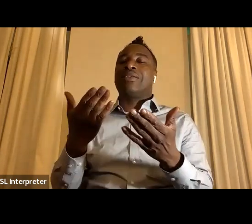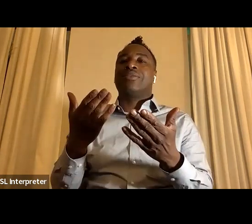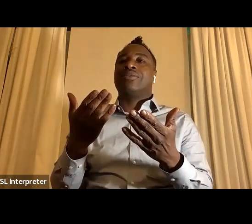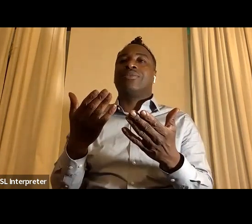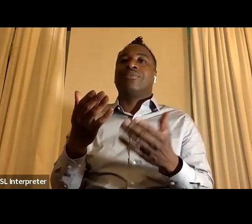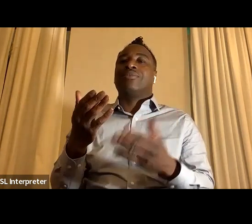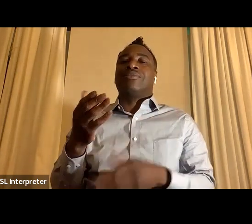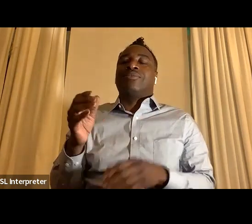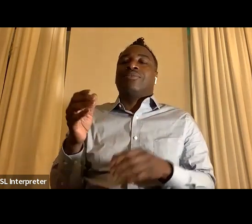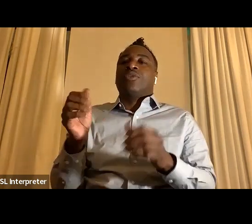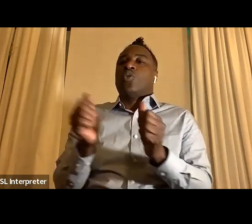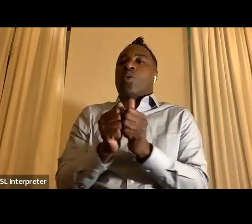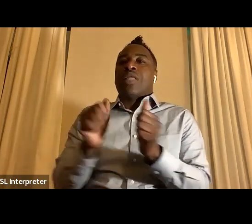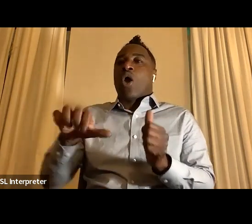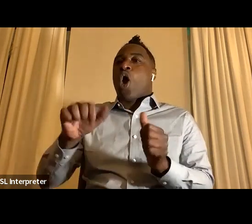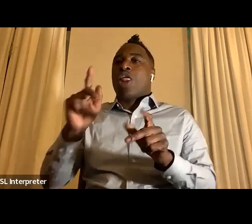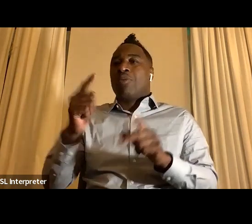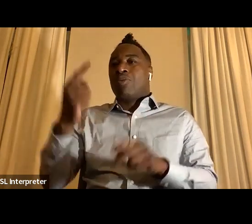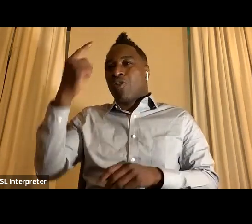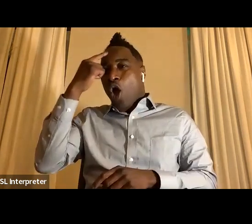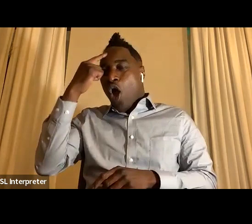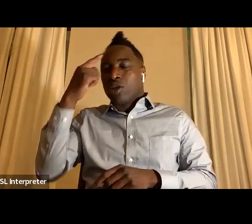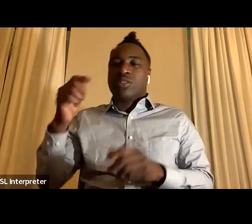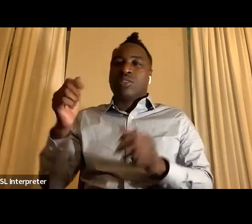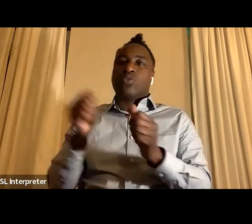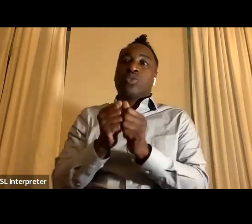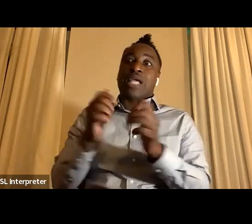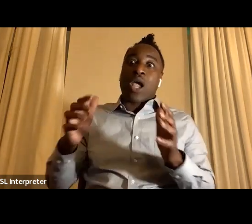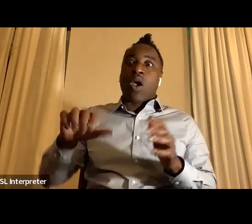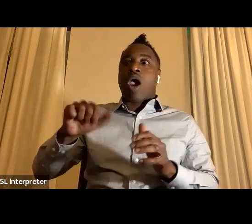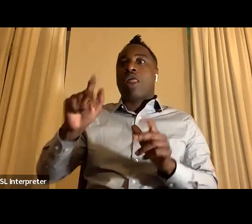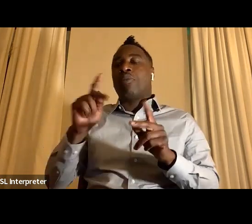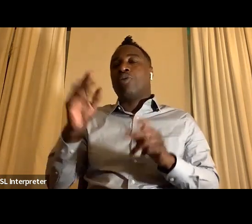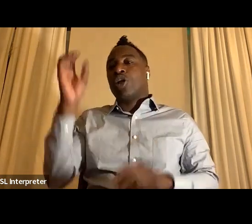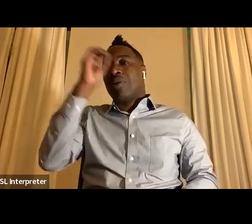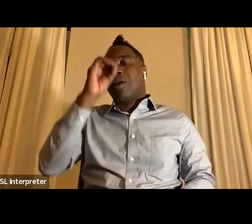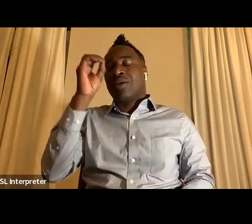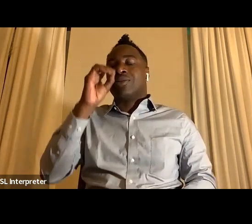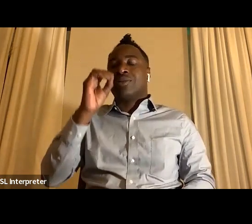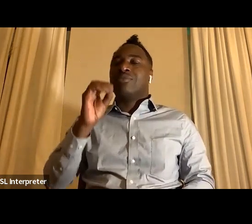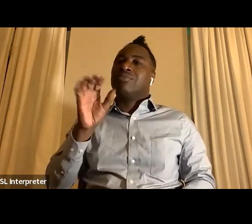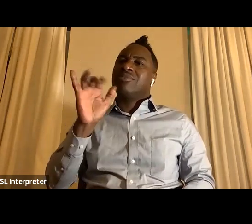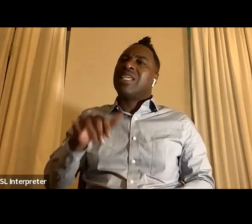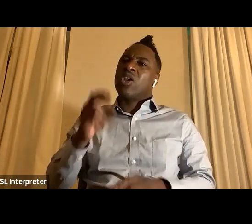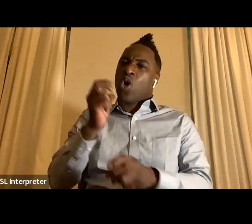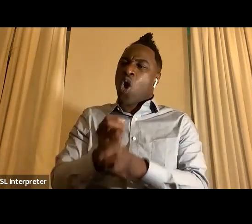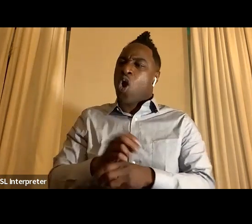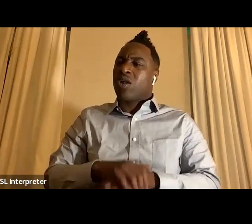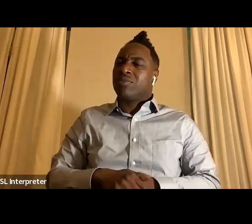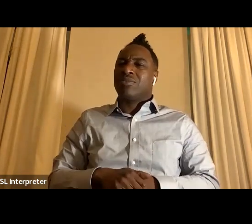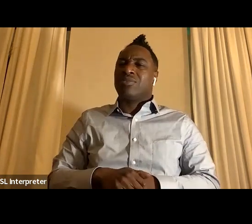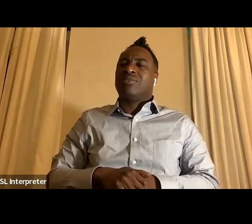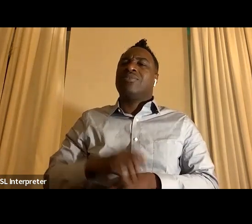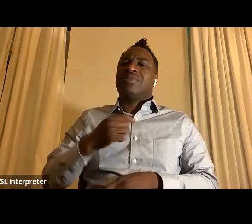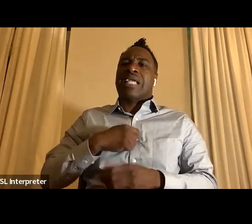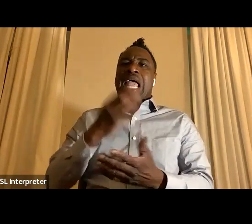or opinions in my mind, I feel like it was it was kind of difficult. I think I got of that transition more so like 20, 22